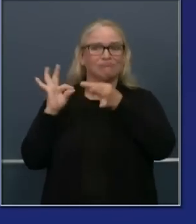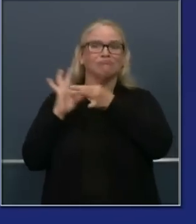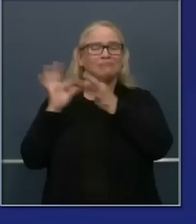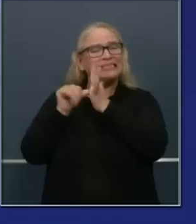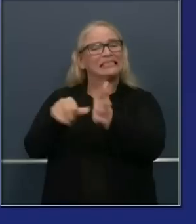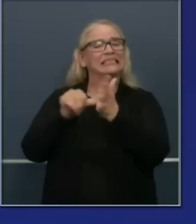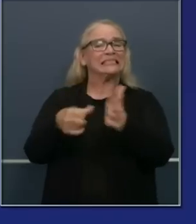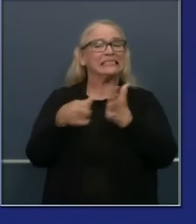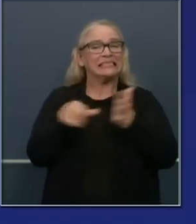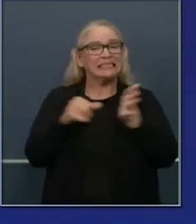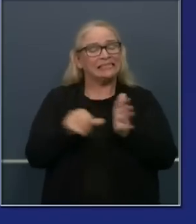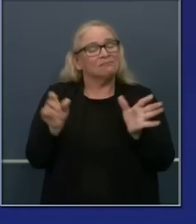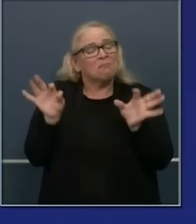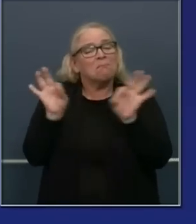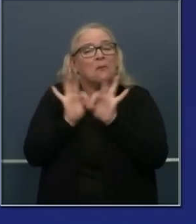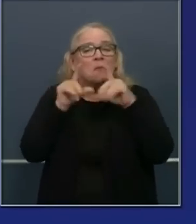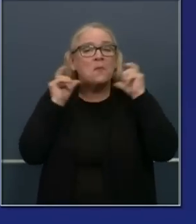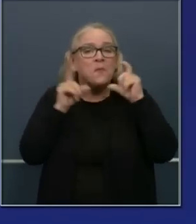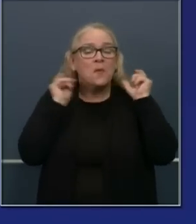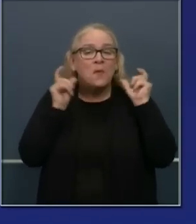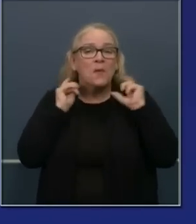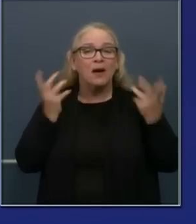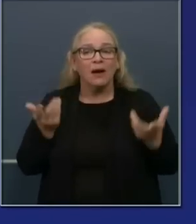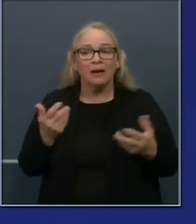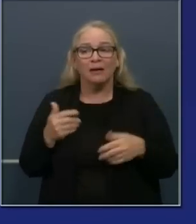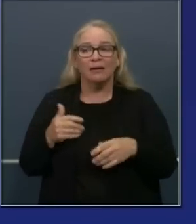THIS IS PRETTY SELF-EVIDENT AND RECOMMENDATION IS NOW FROM THE